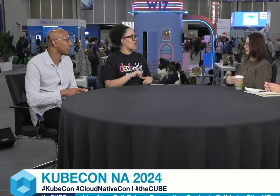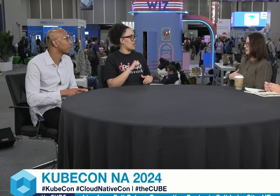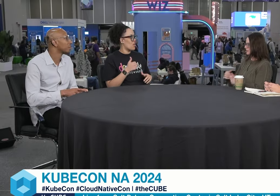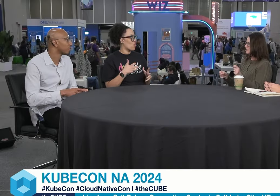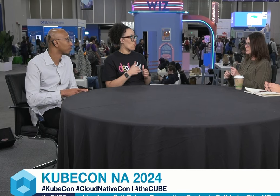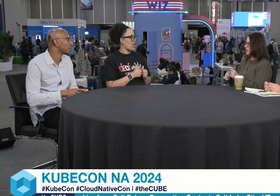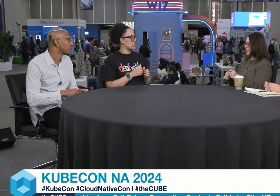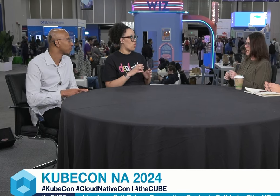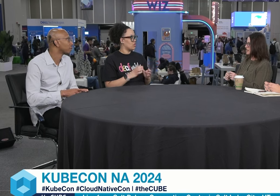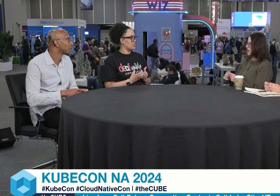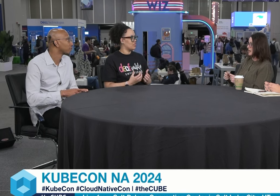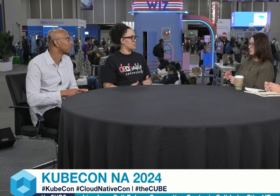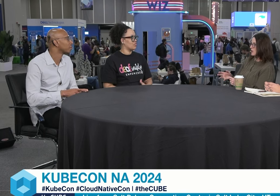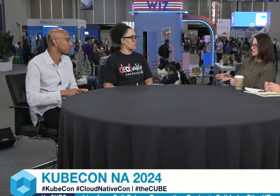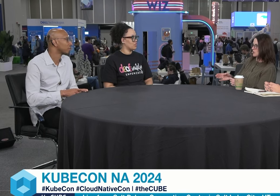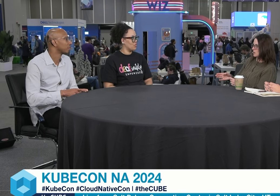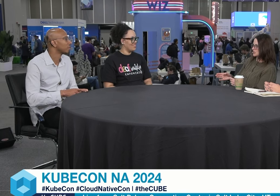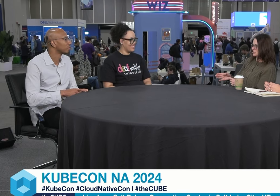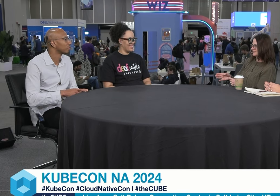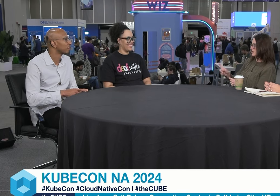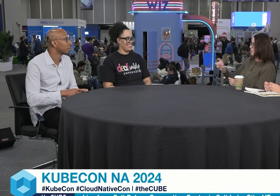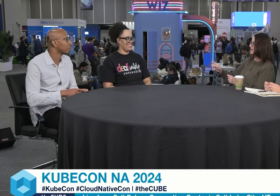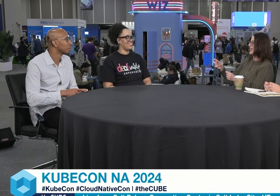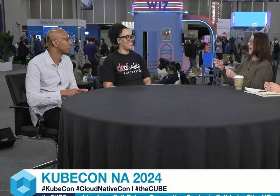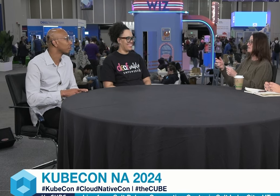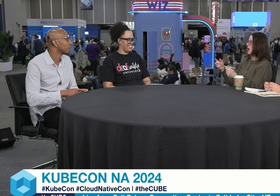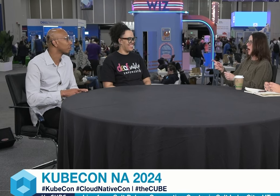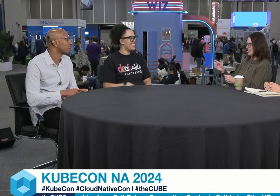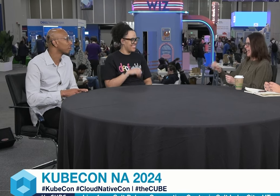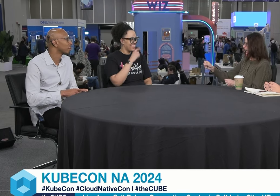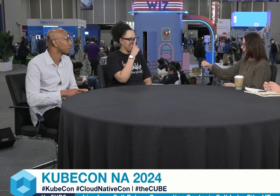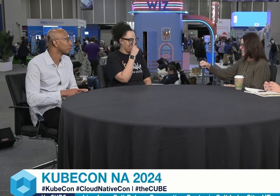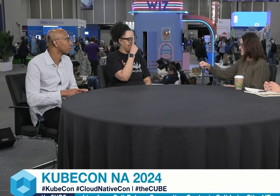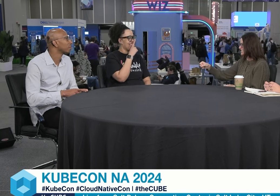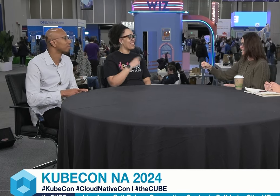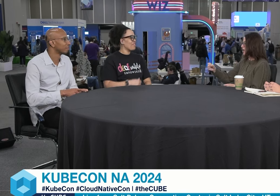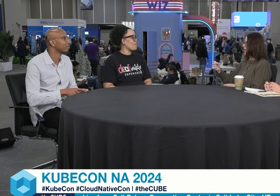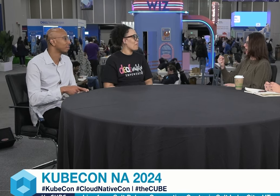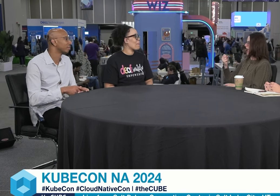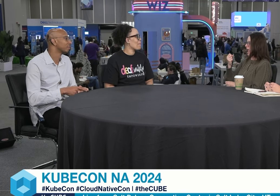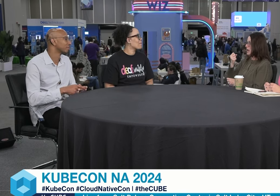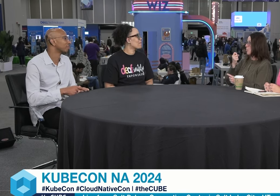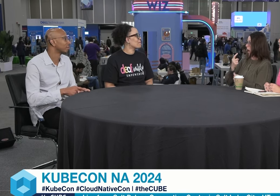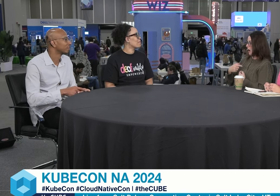We're going to have to throw a party. And another crash course. Oh, yes. And one at a time when I can come.